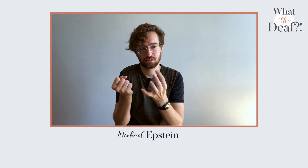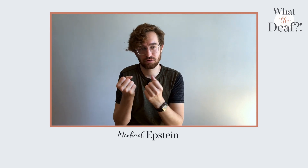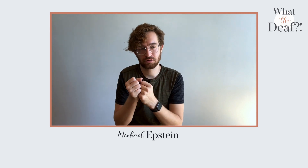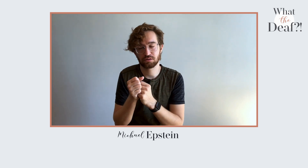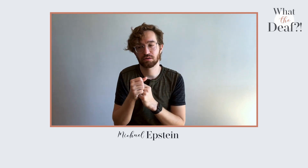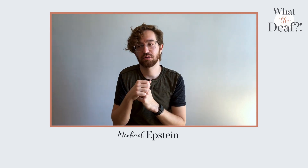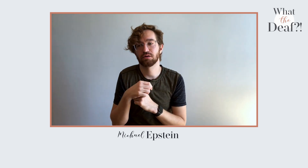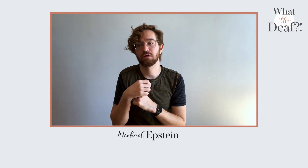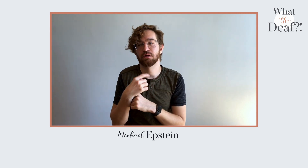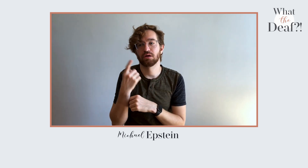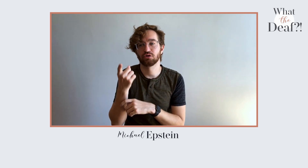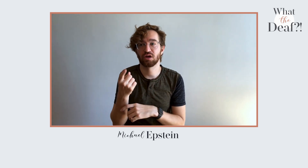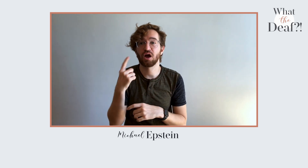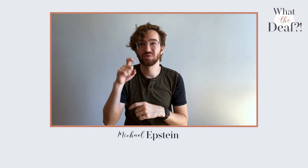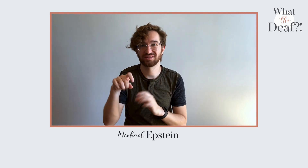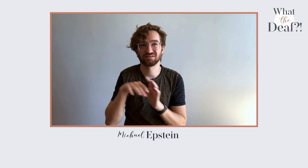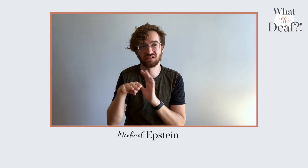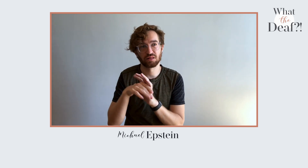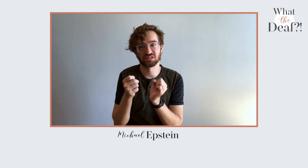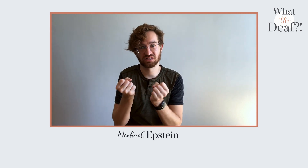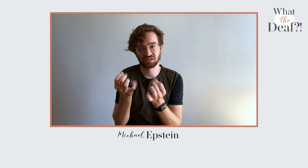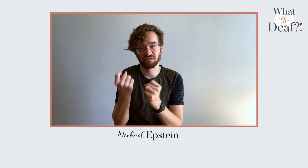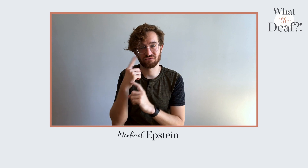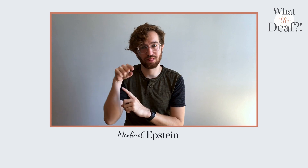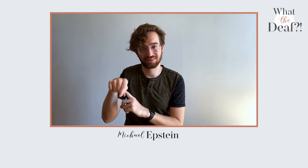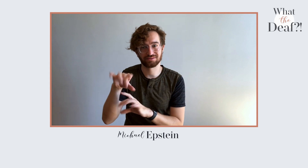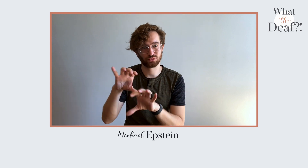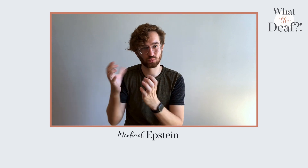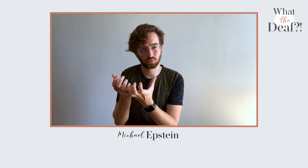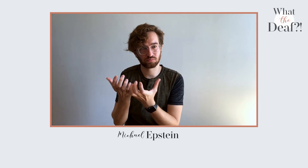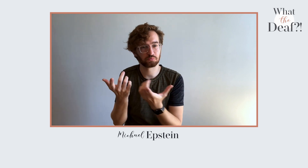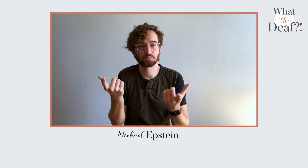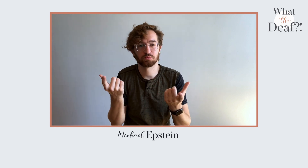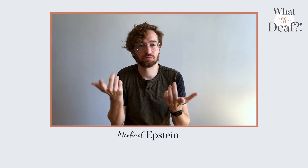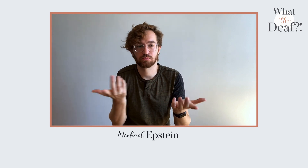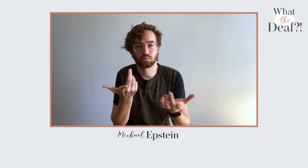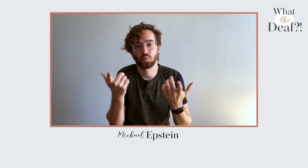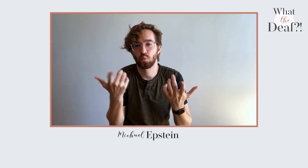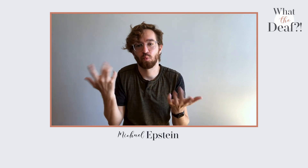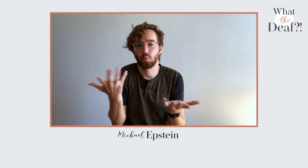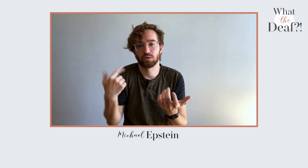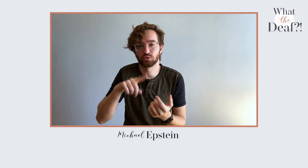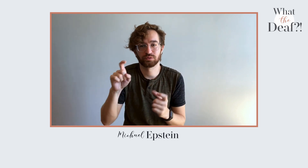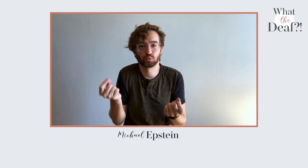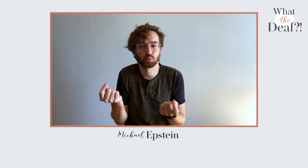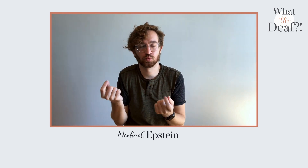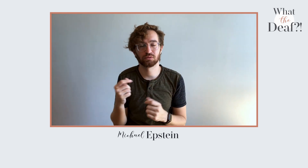And we needed to develop a signed language for this group of people and everyone was talking about what that would look like